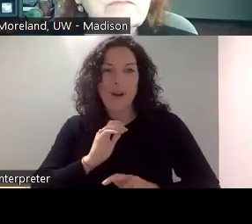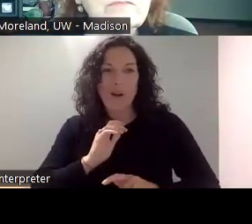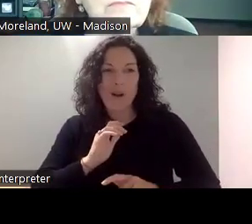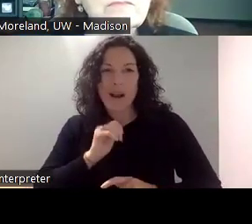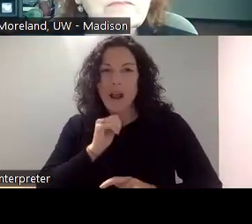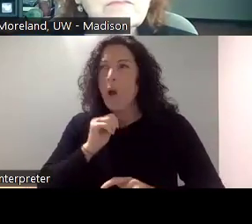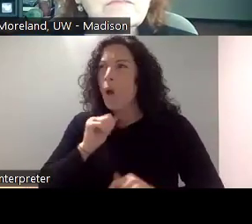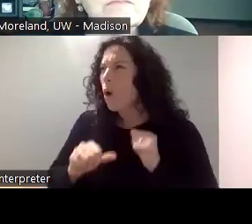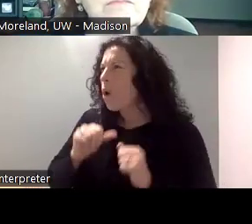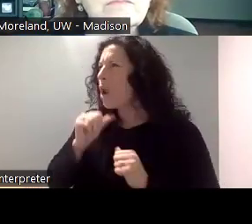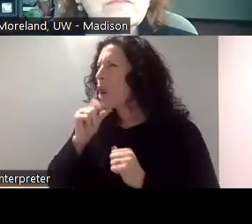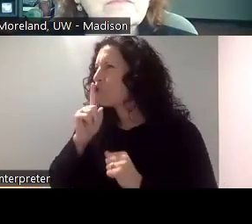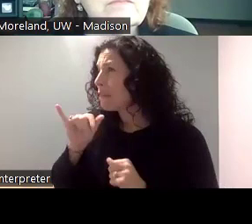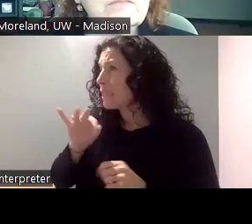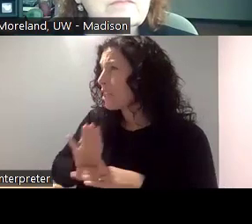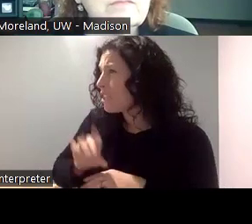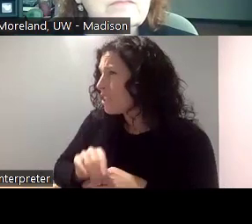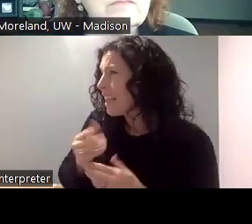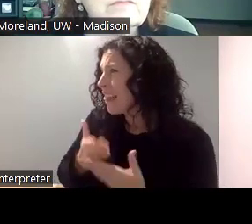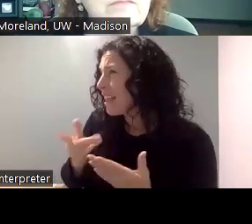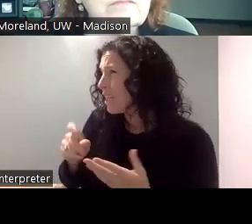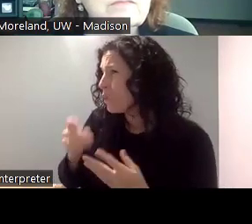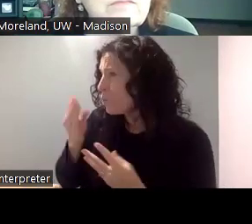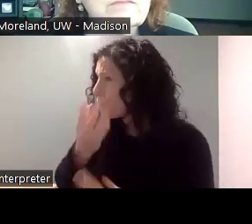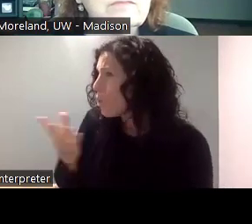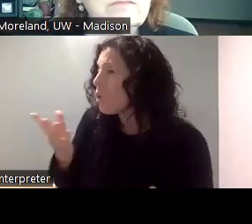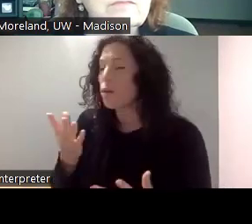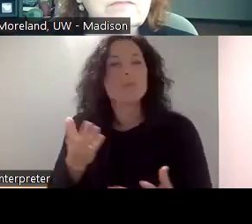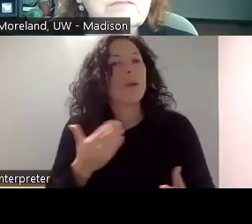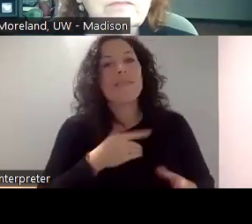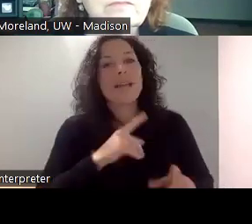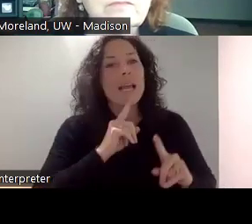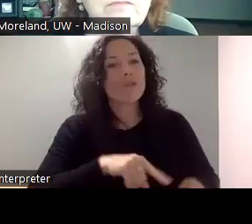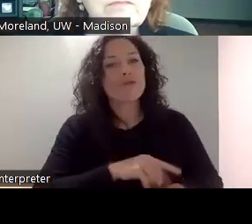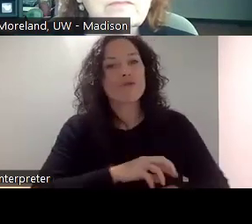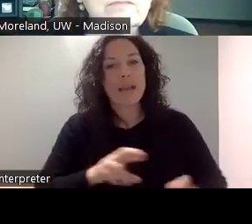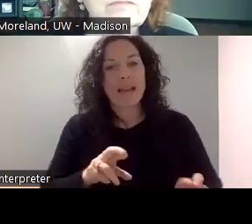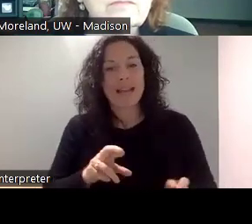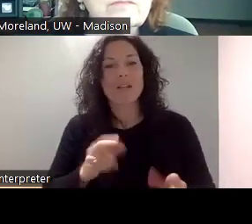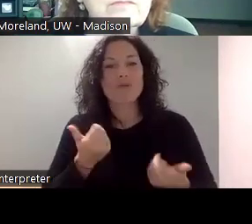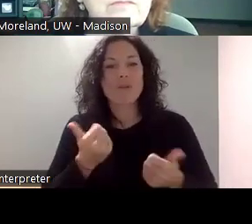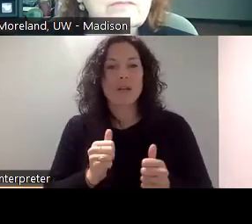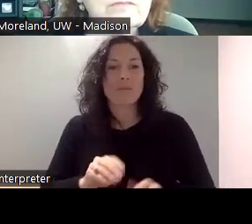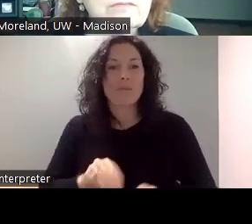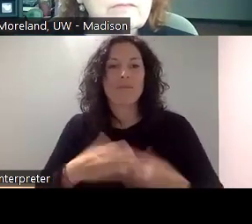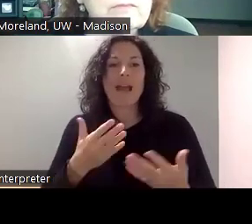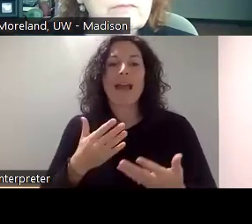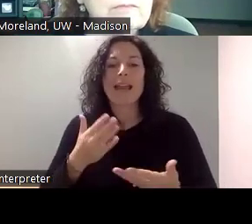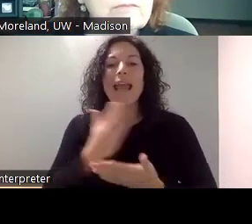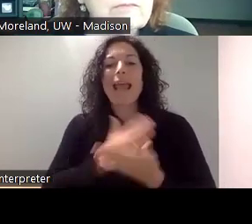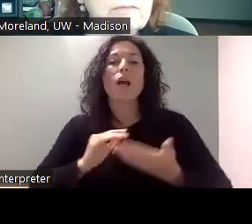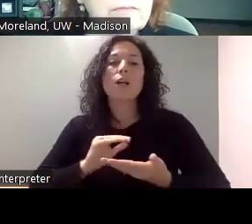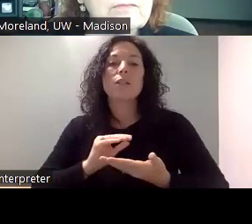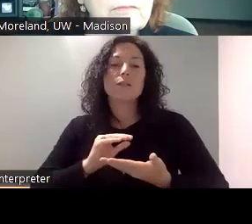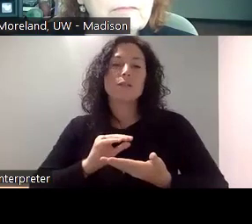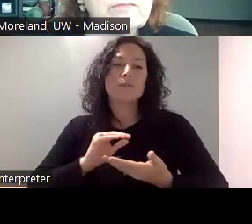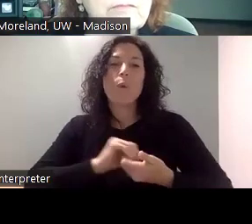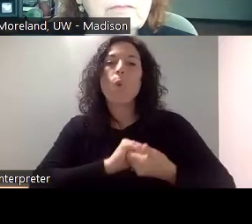Is this a consulting thing that needs to be disclosed? So we're really trying to provide a lot of hand-holding and support for our people. Geeta Swamy: Absolutely.